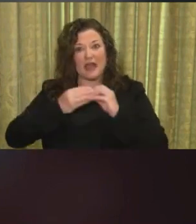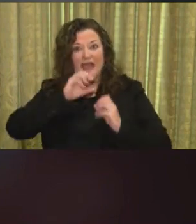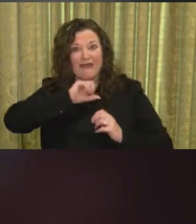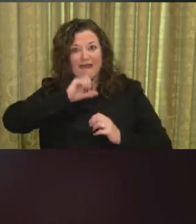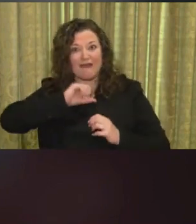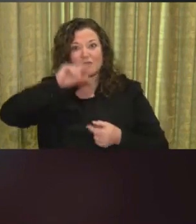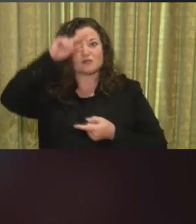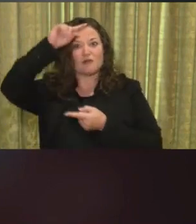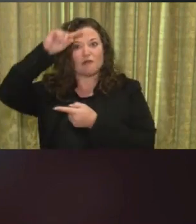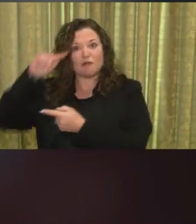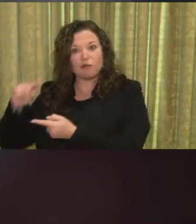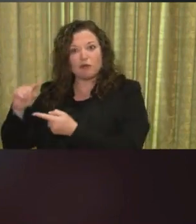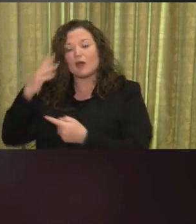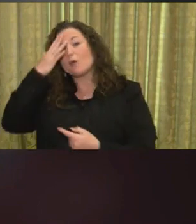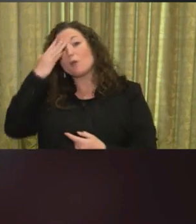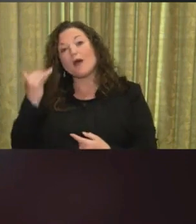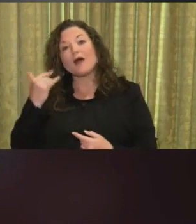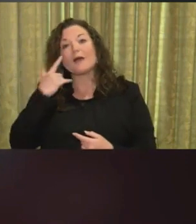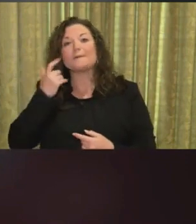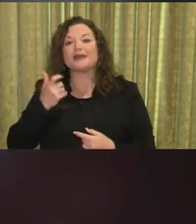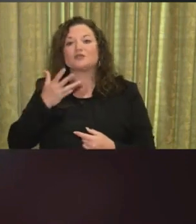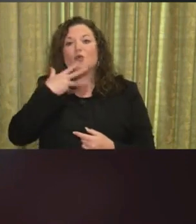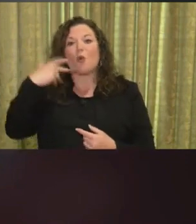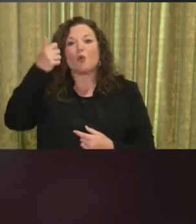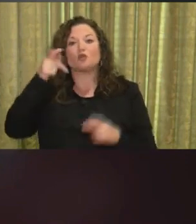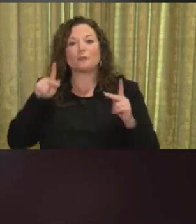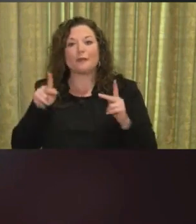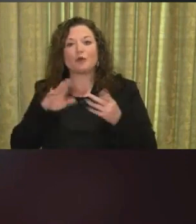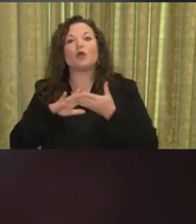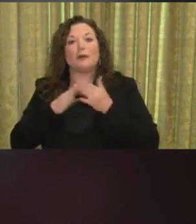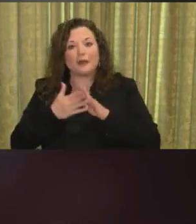ANDO S YOU SEE HOSPITALIZATIONS AND DEATHS BOTH ARE HITTING AT